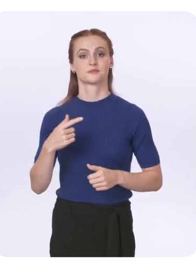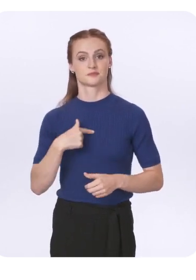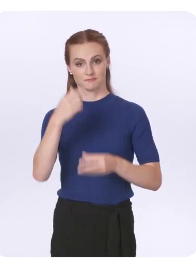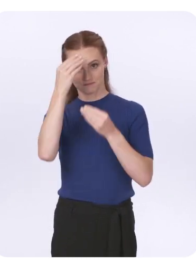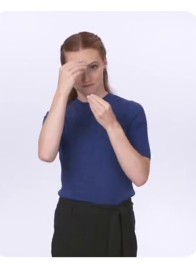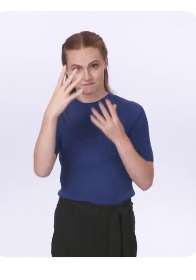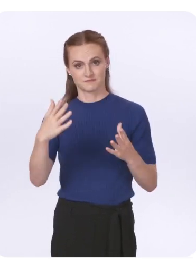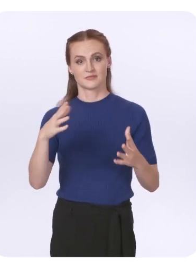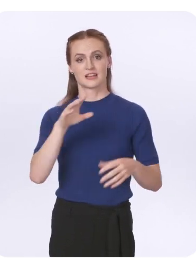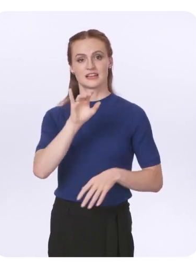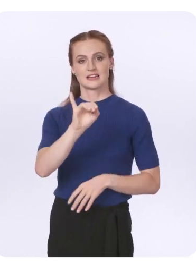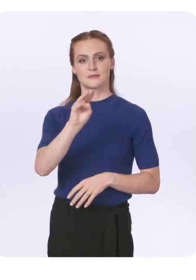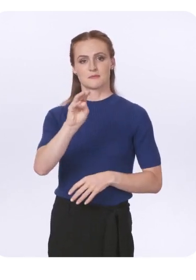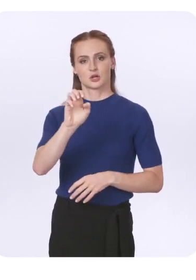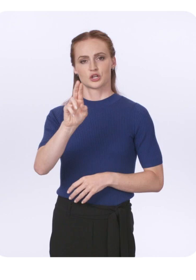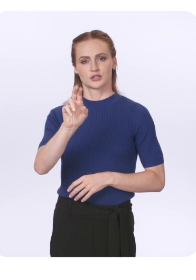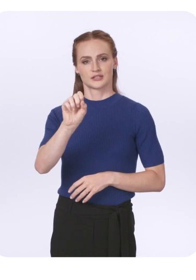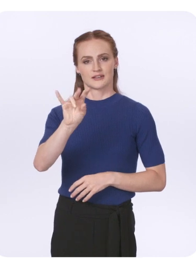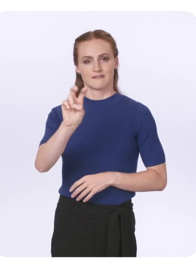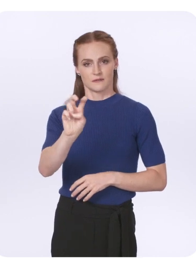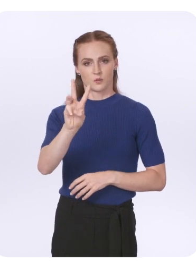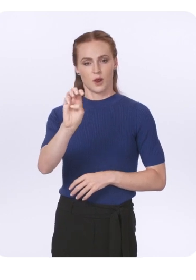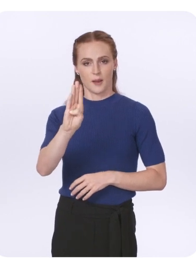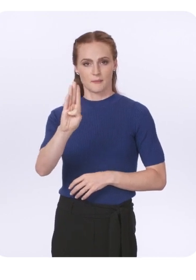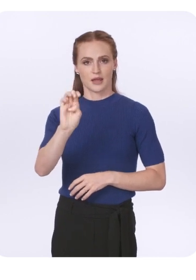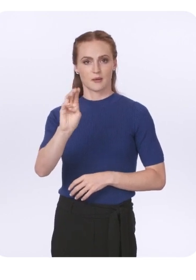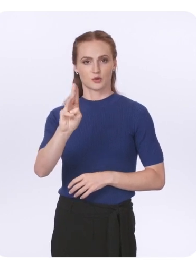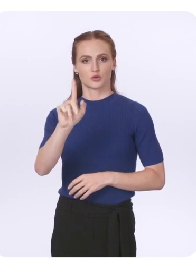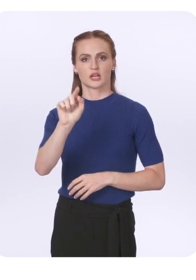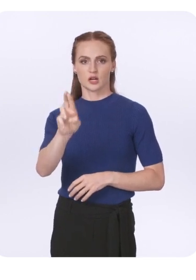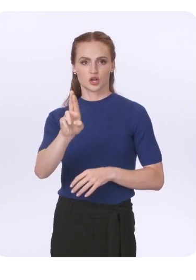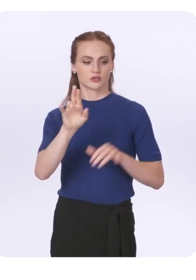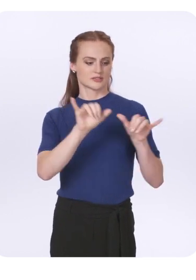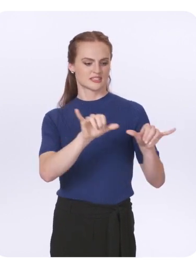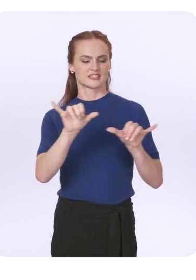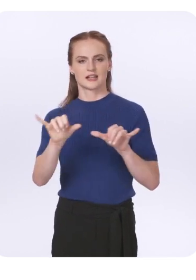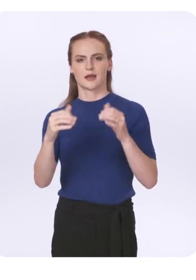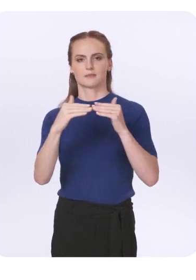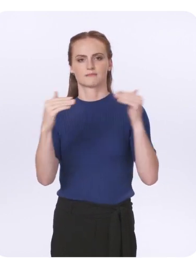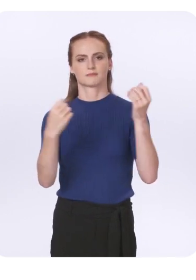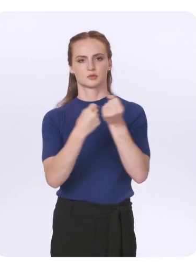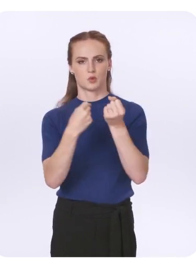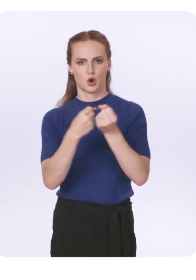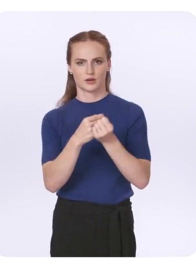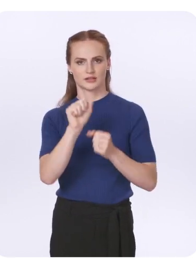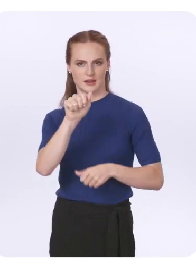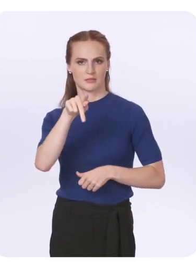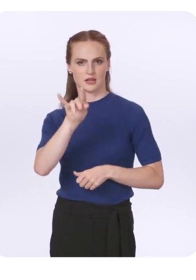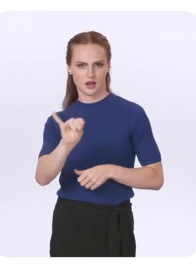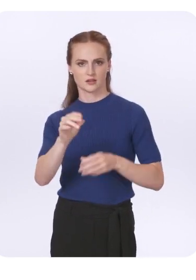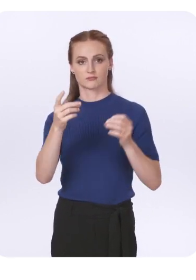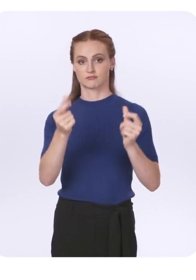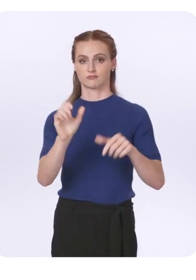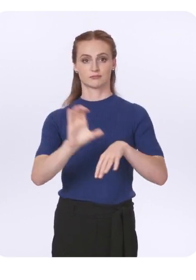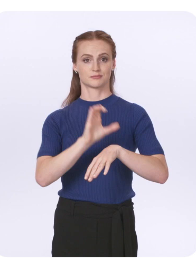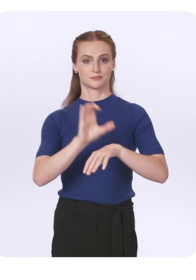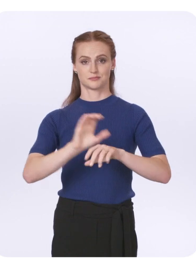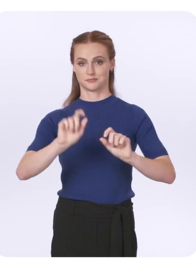for those APIs right from your desktop browser. Your defined floors, ceilings and walls from the previous step